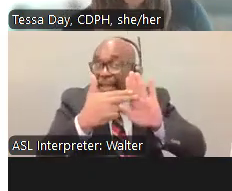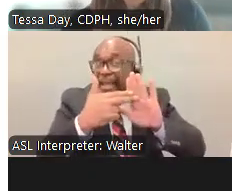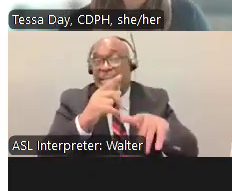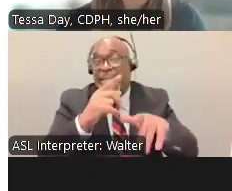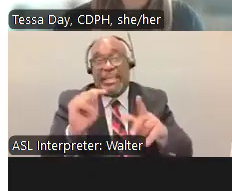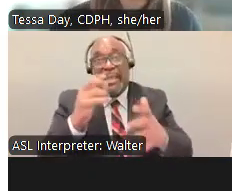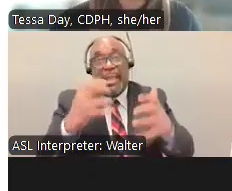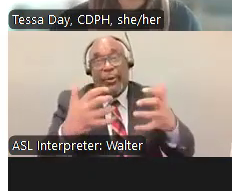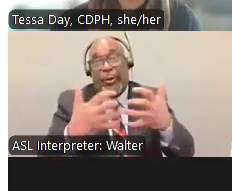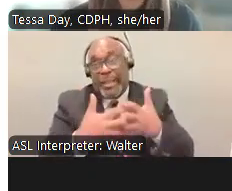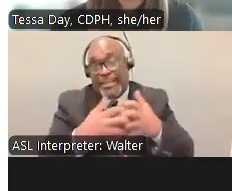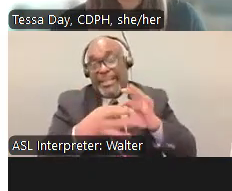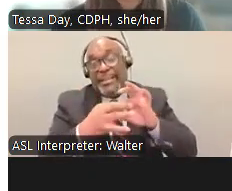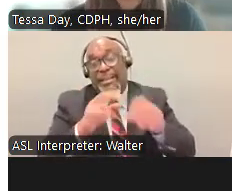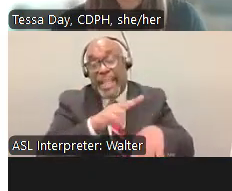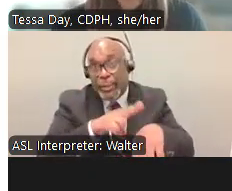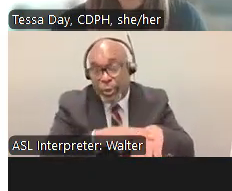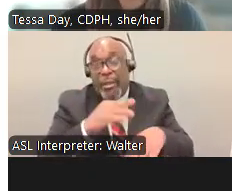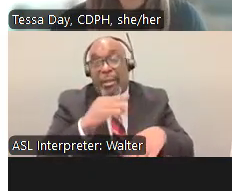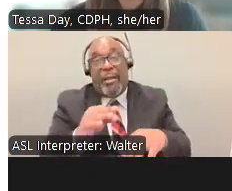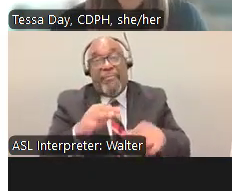13:36:18 nature of neighborhood life, and 13:36:20 the way that these conditions